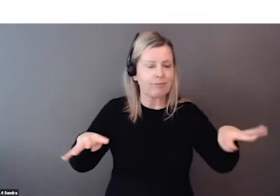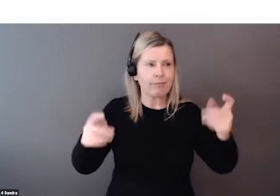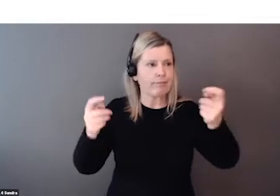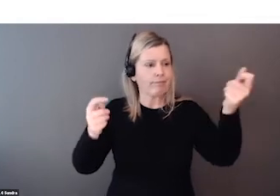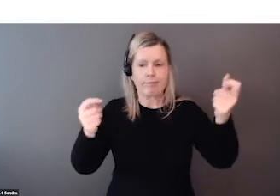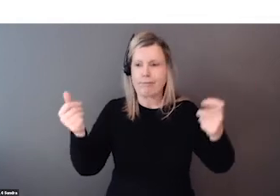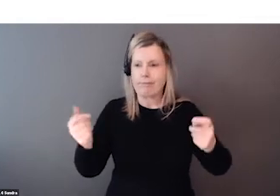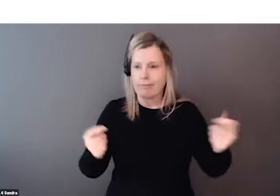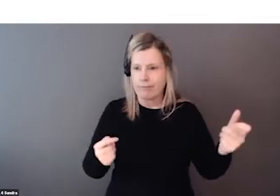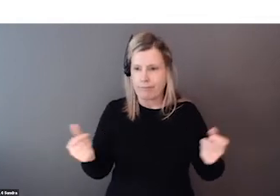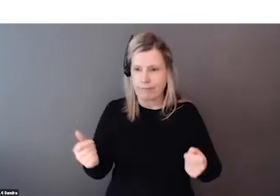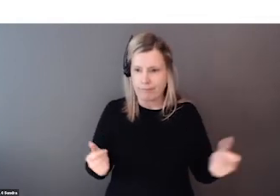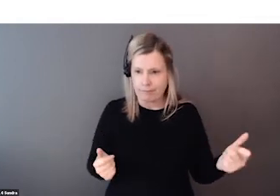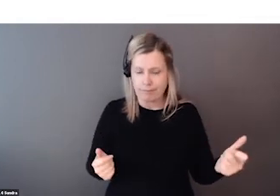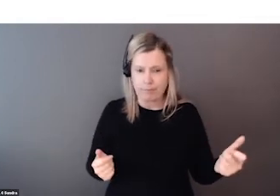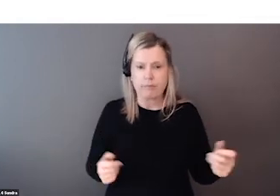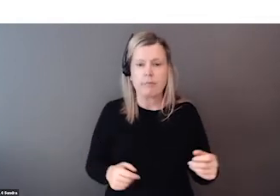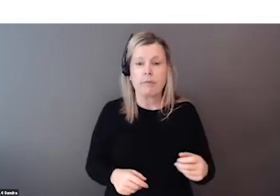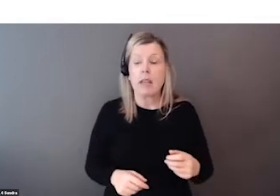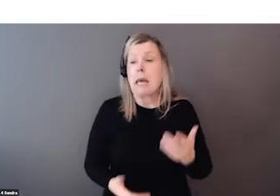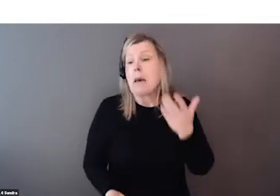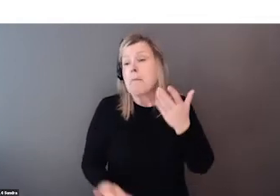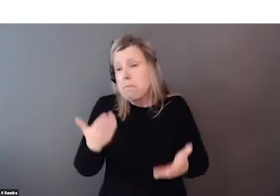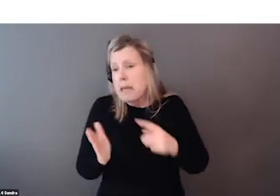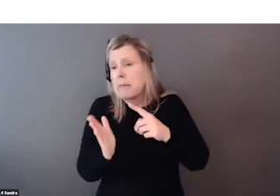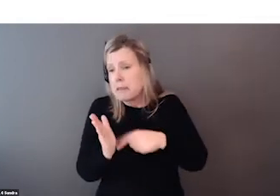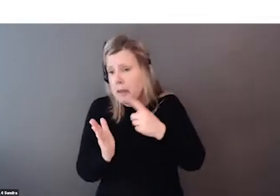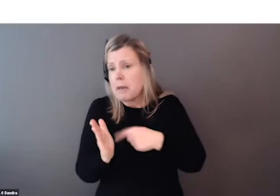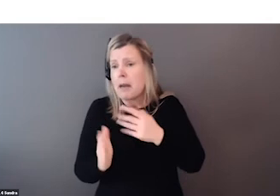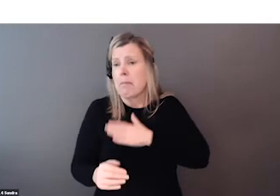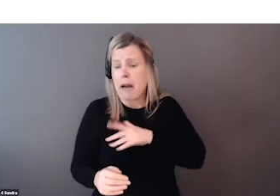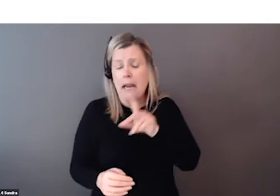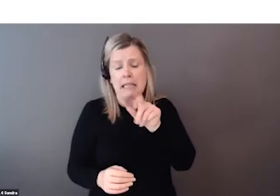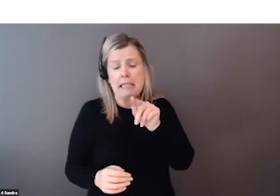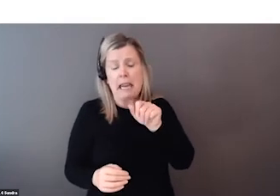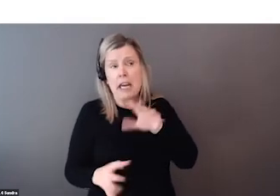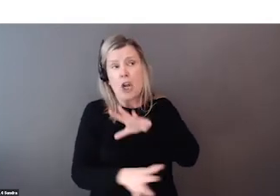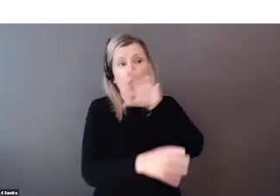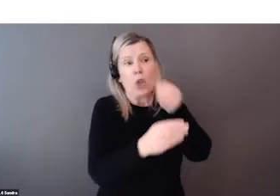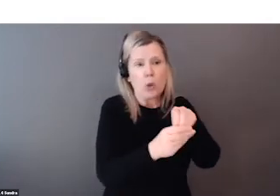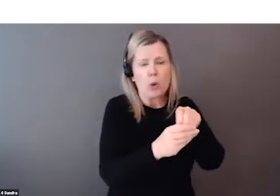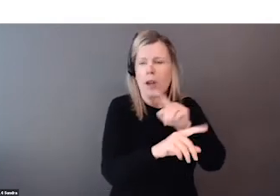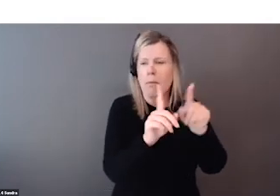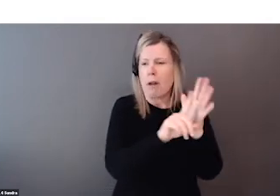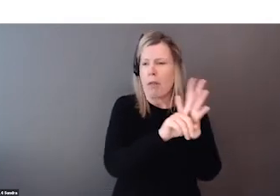Even if your data is not removed as noise in the data set, data-driven decisions mean that the majority rules.